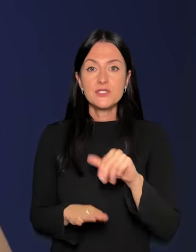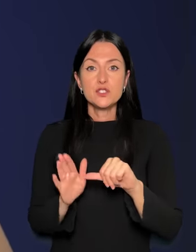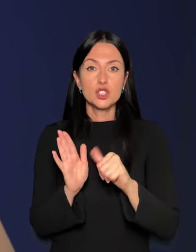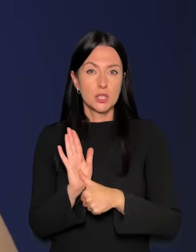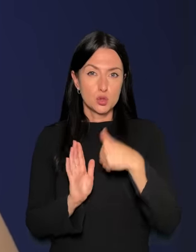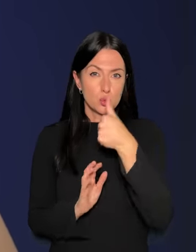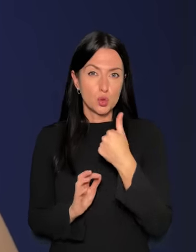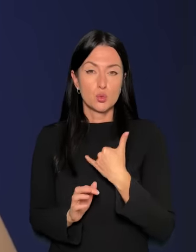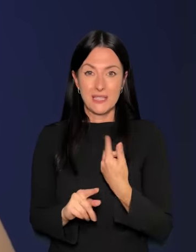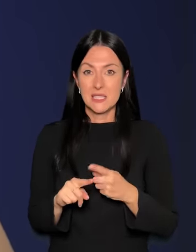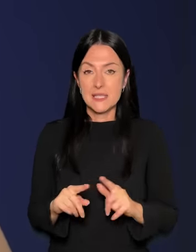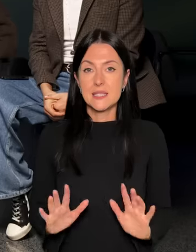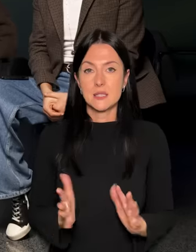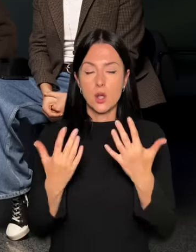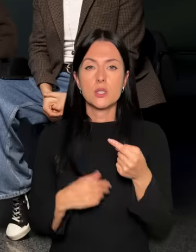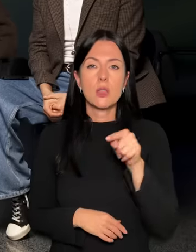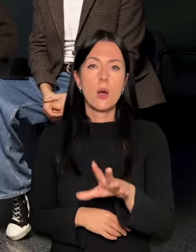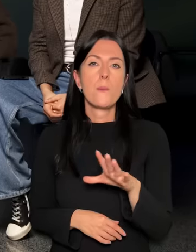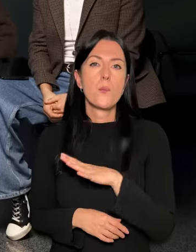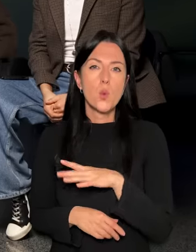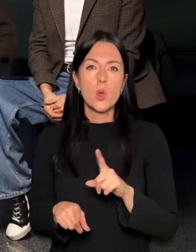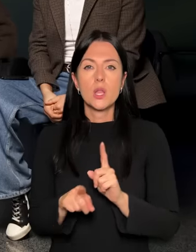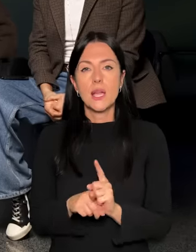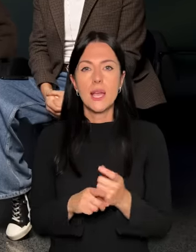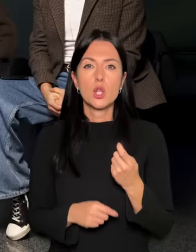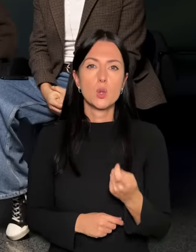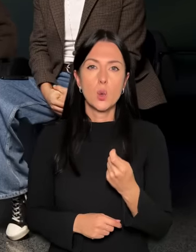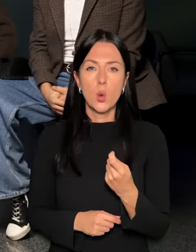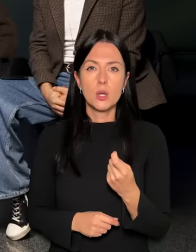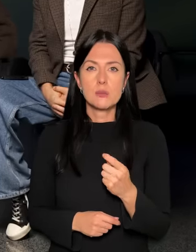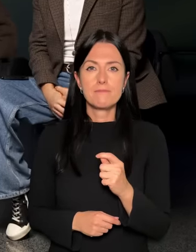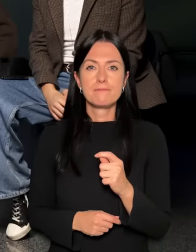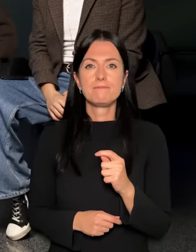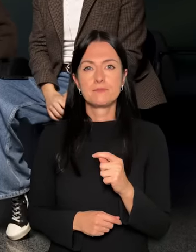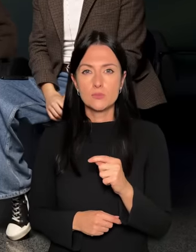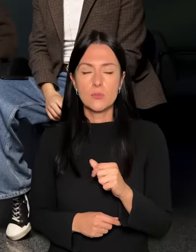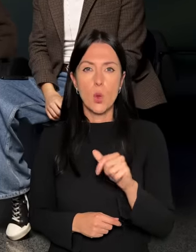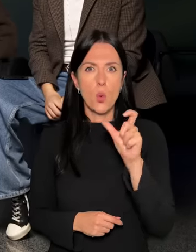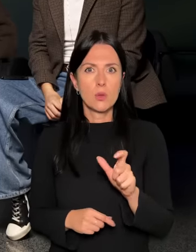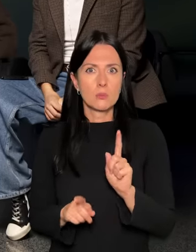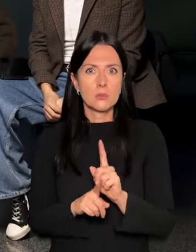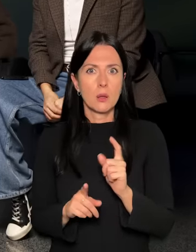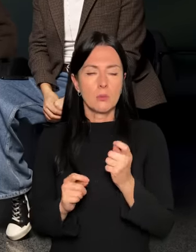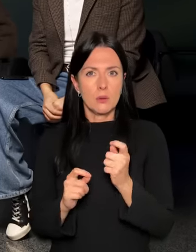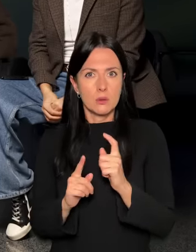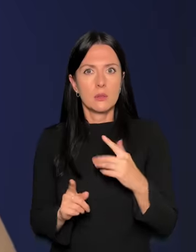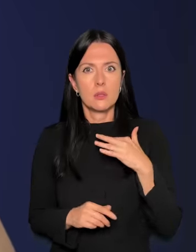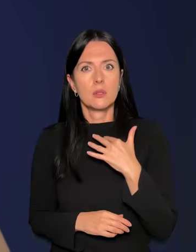This happened to me in 2016, and back then, it was a bit unusual for people.